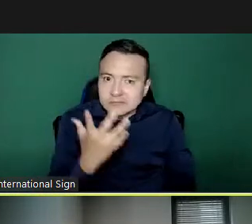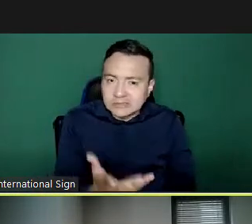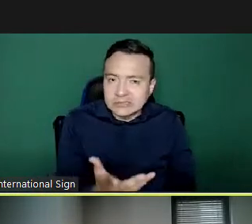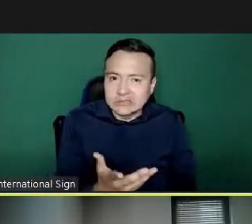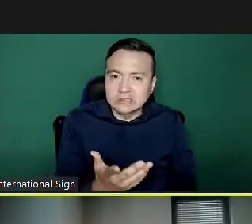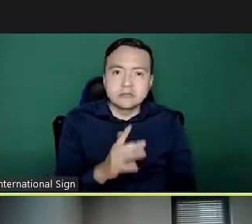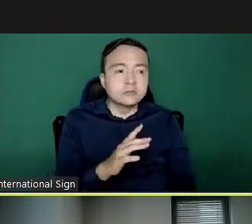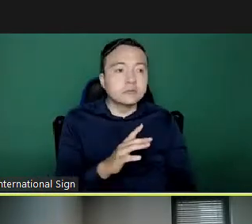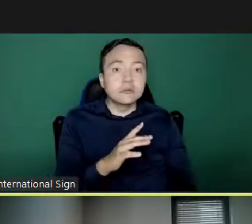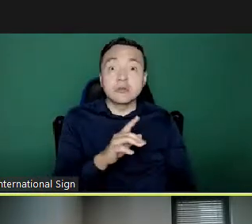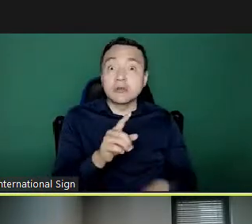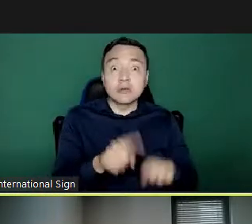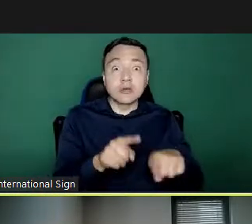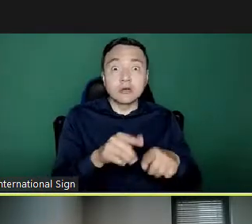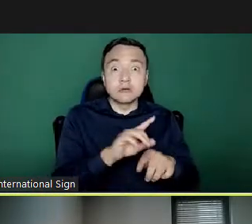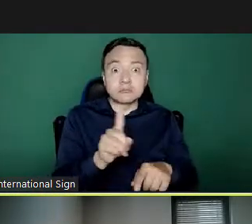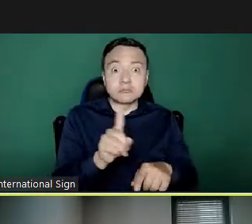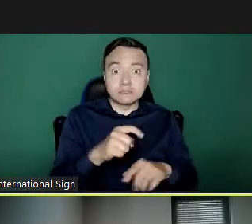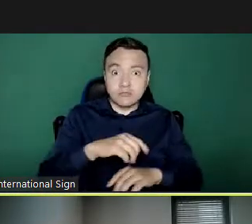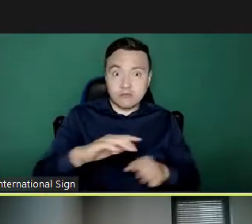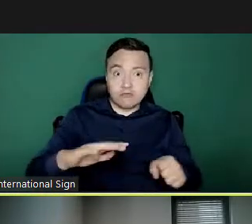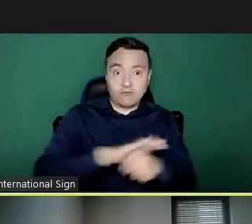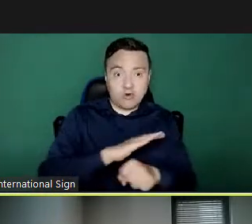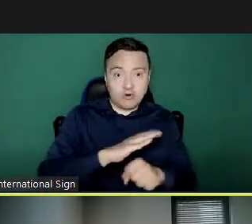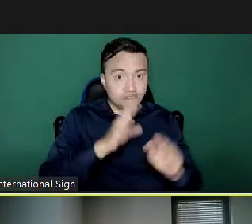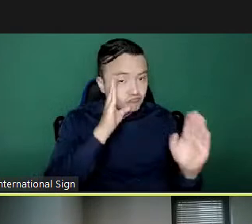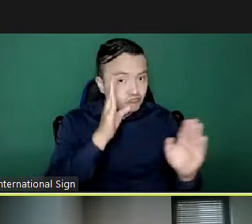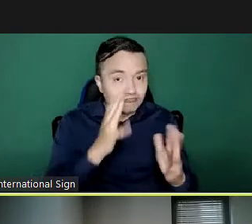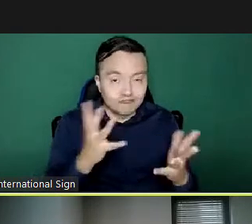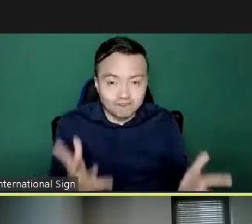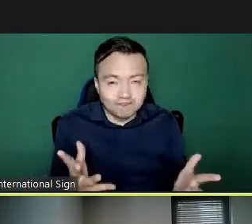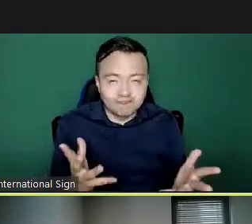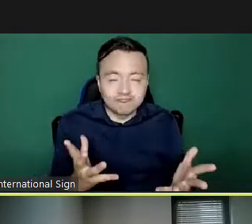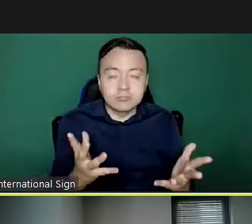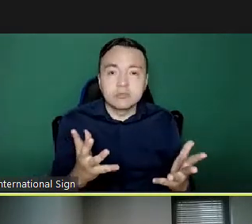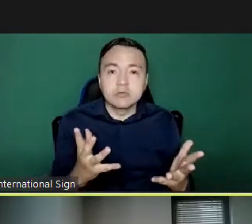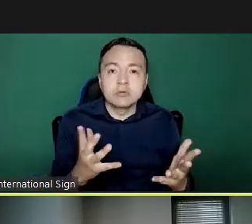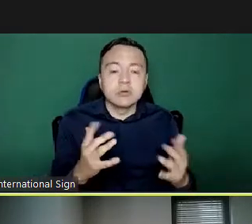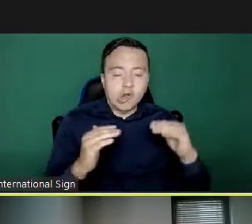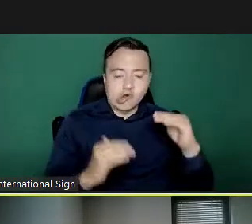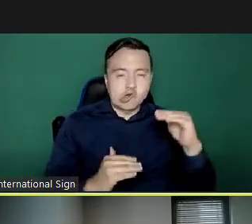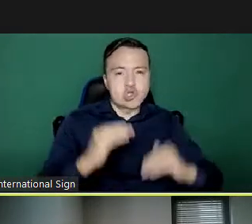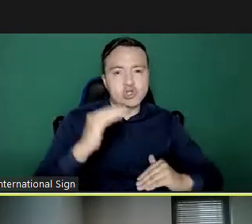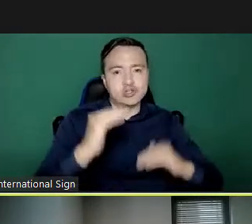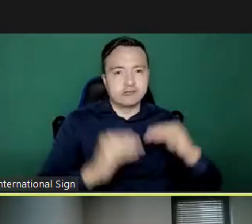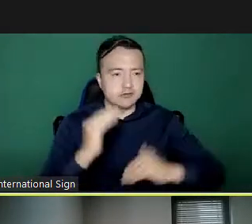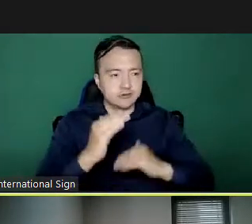The inequity in access to good quality health care in the region are longstanding,